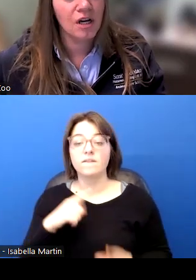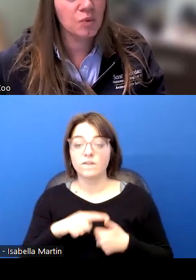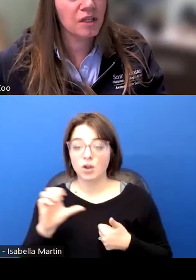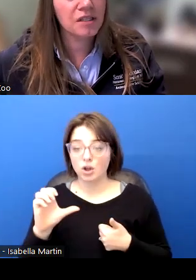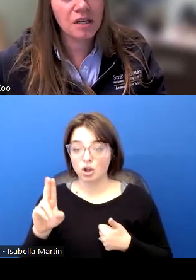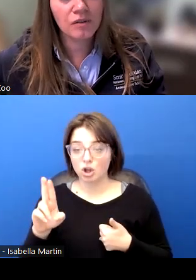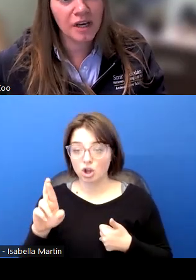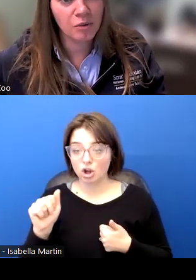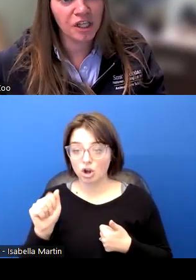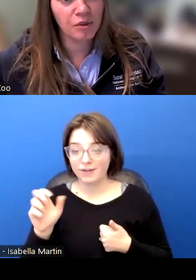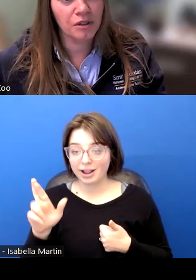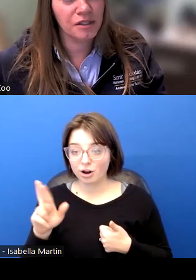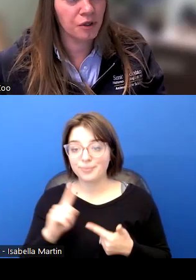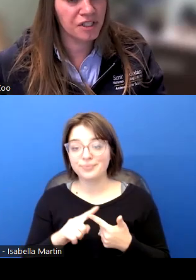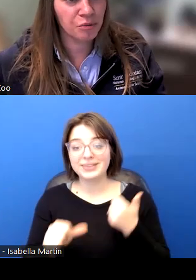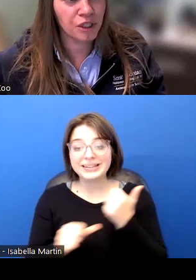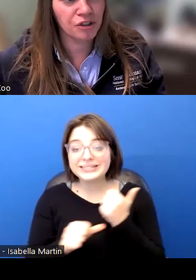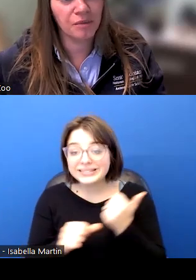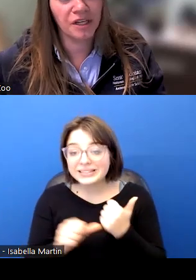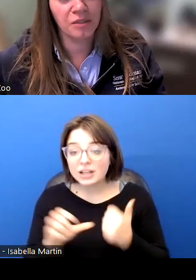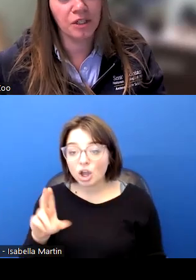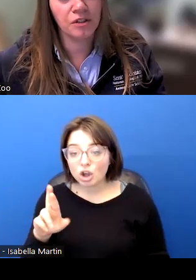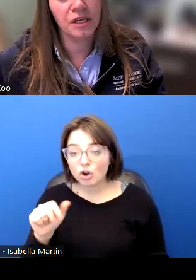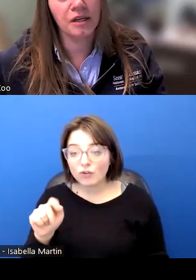As well as several animal keepers who you're seeing pictures in many of these pictures and